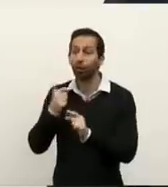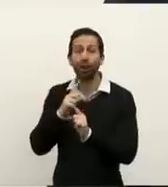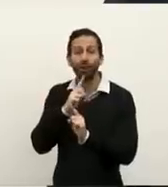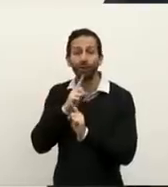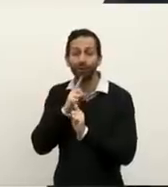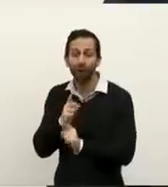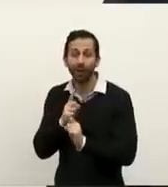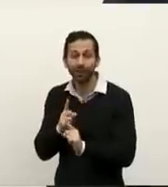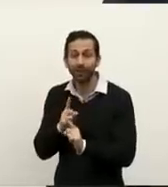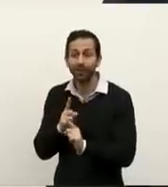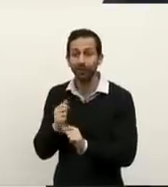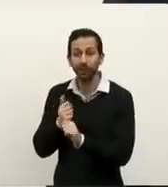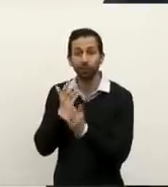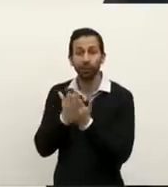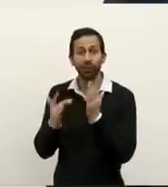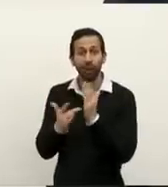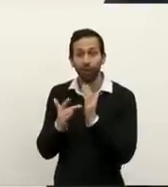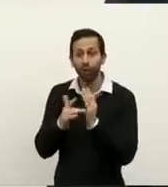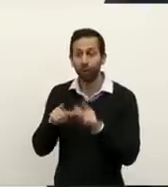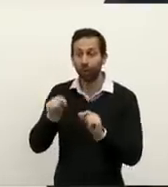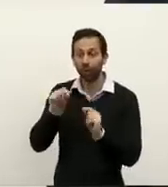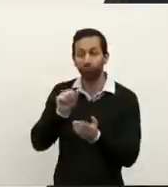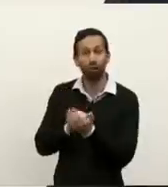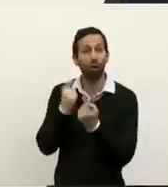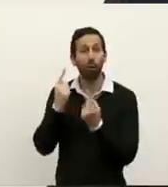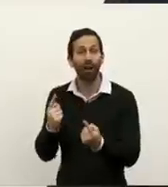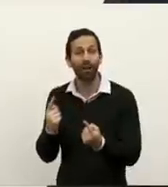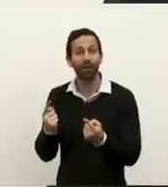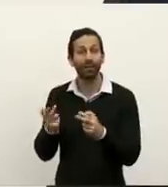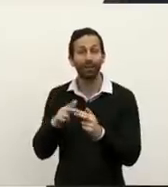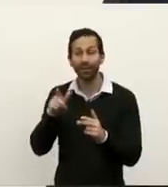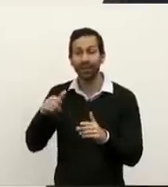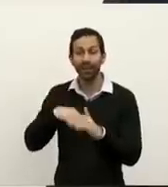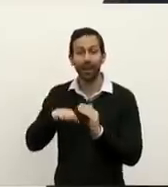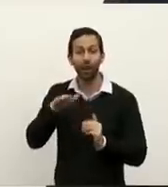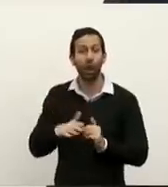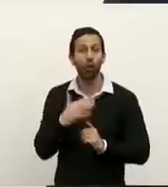make sure that the technology you're thinking is the right one, and if it comes in that low cost space,